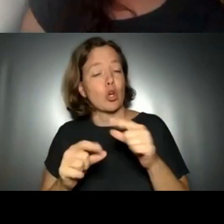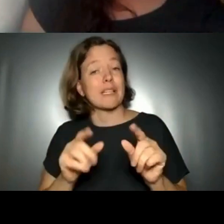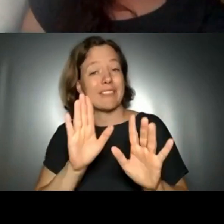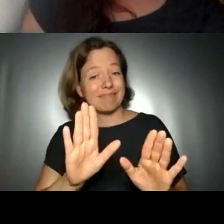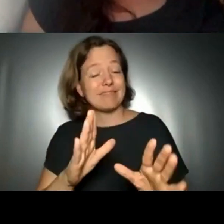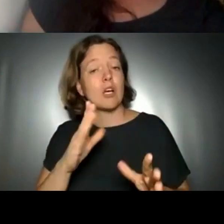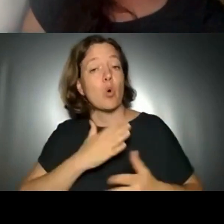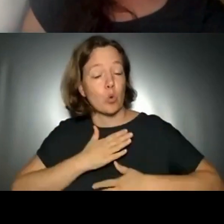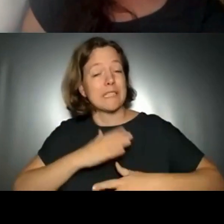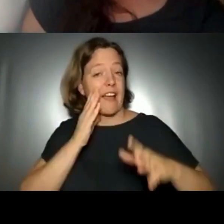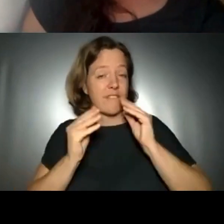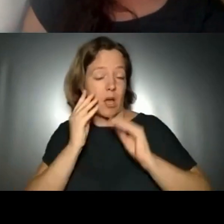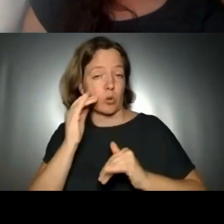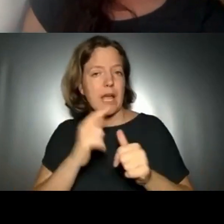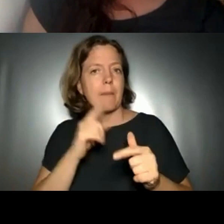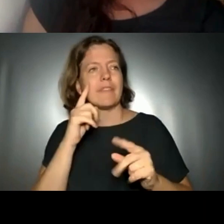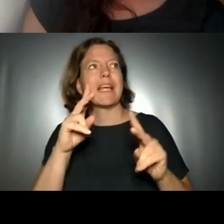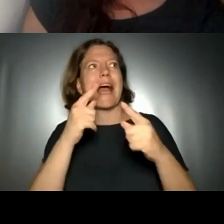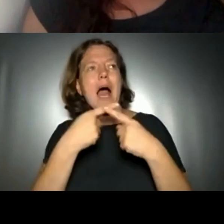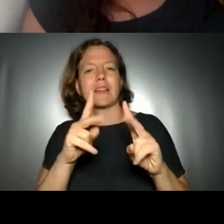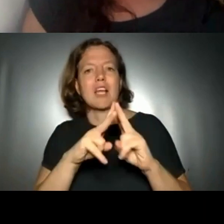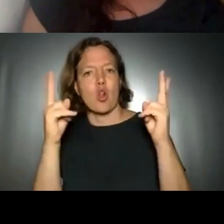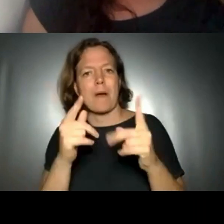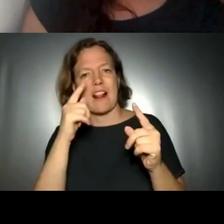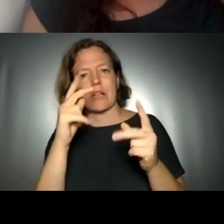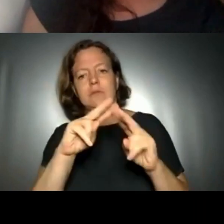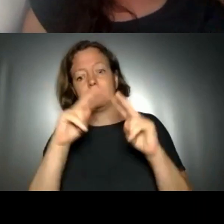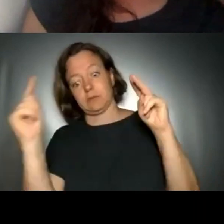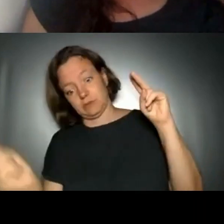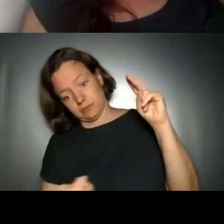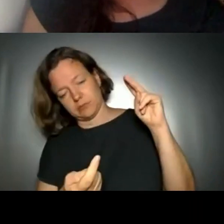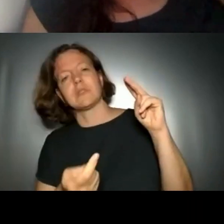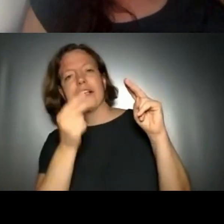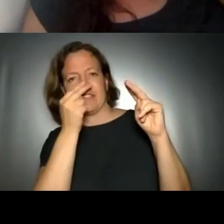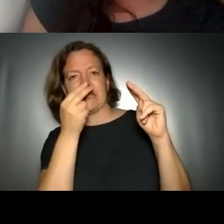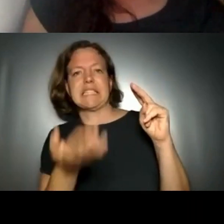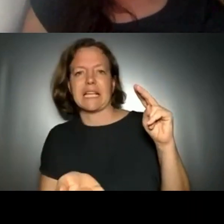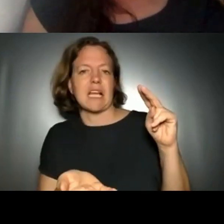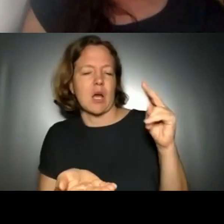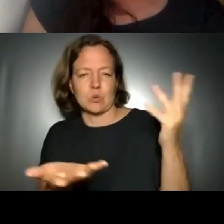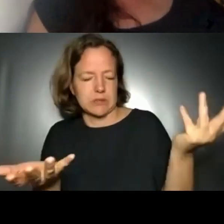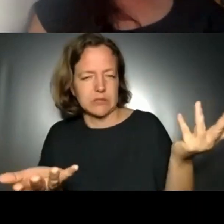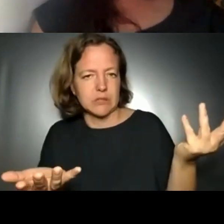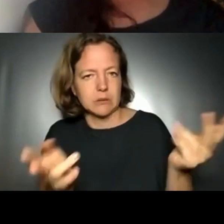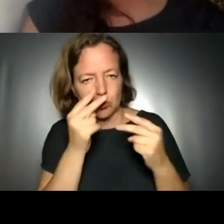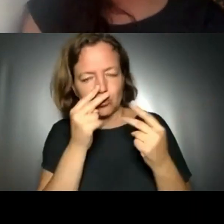and how we can kind of share those. And then the next one is in German, Noa, so I will allow you to...